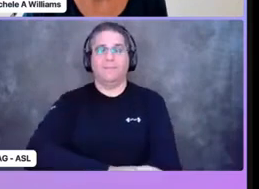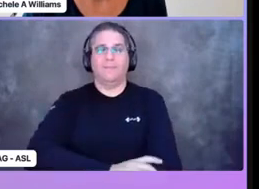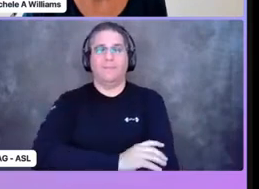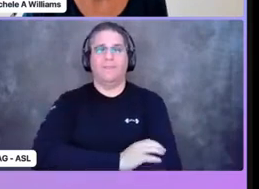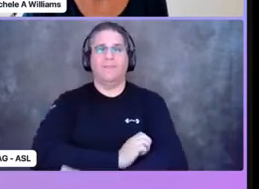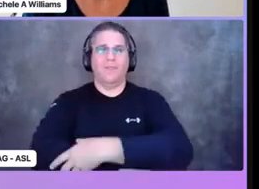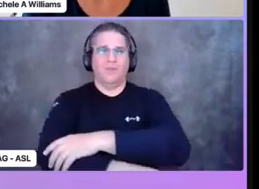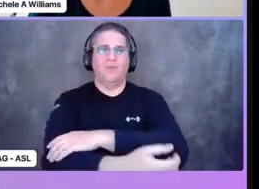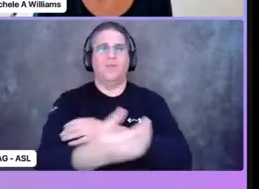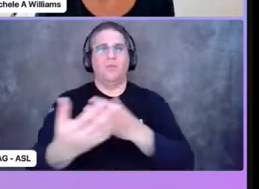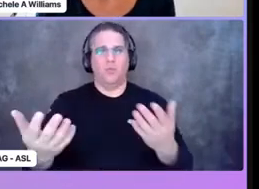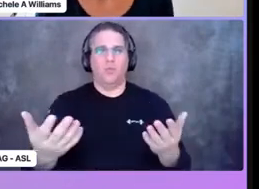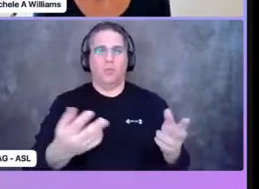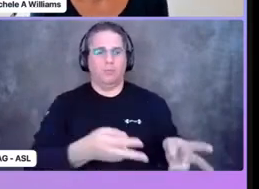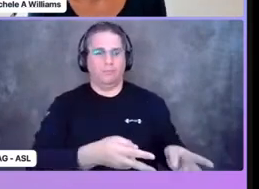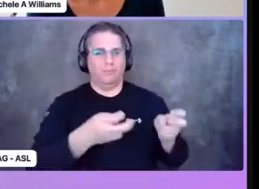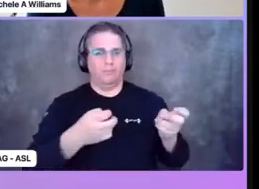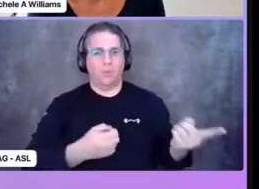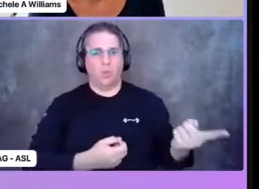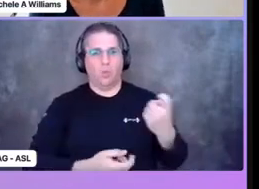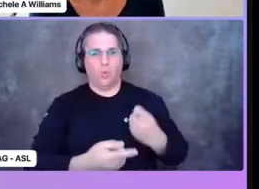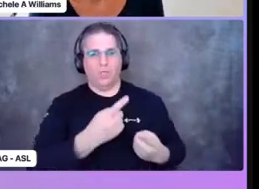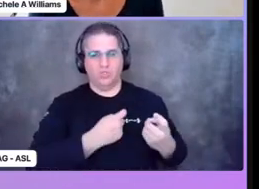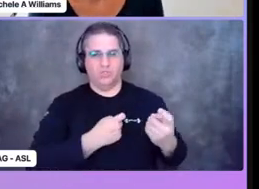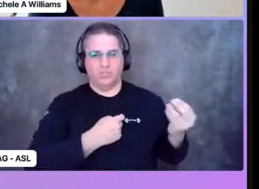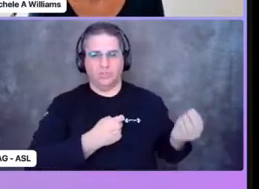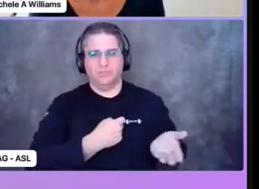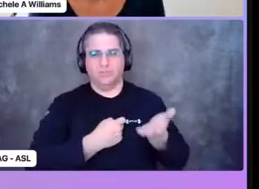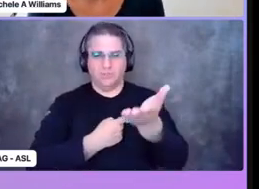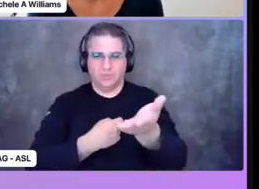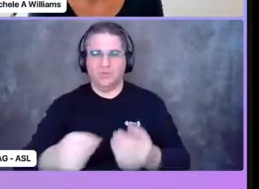great information, I'm going to move us into the QA section of the session, and we will